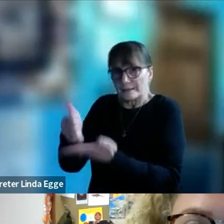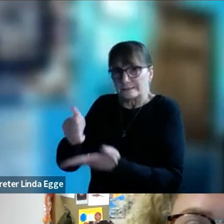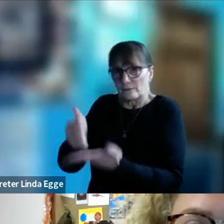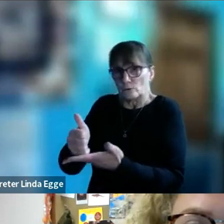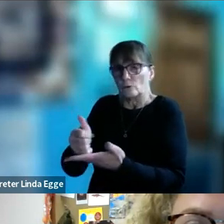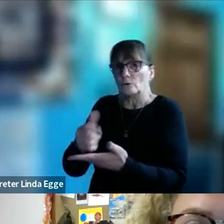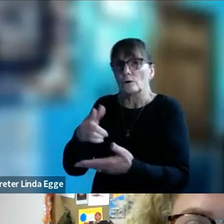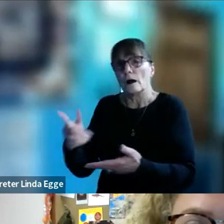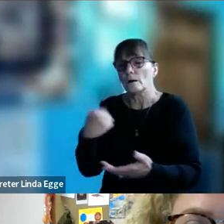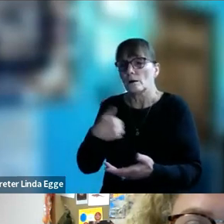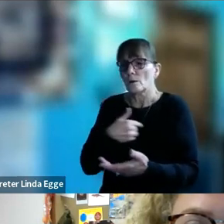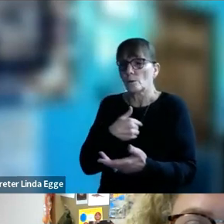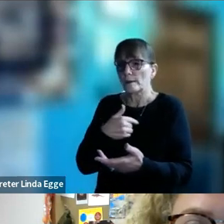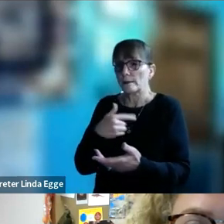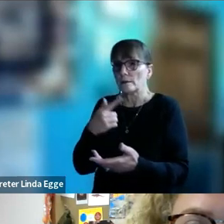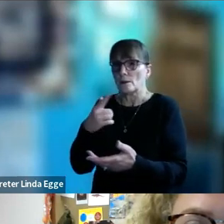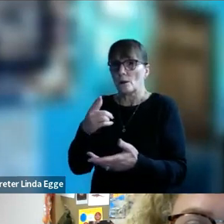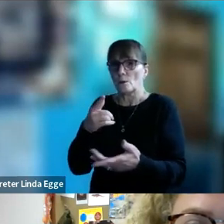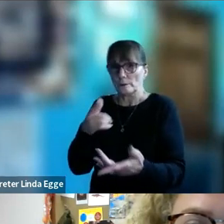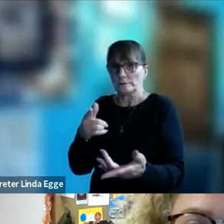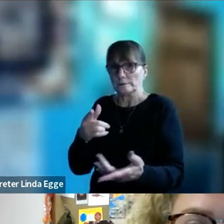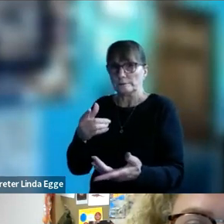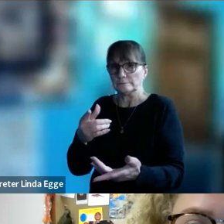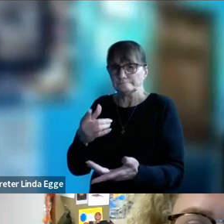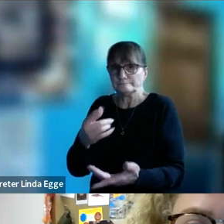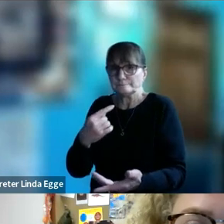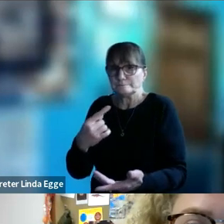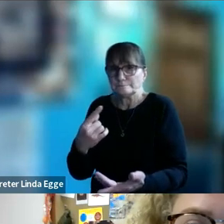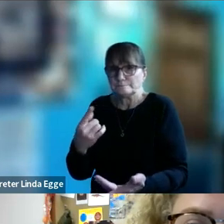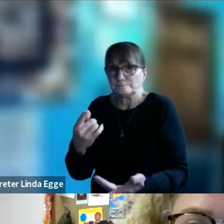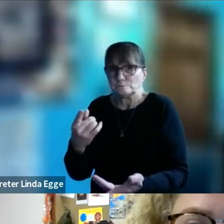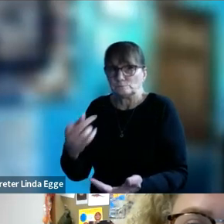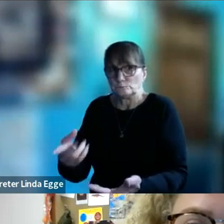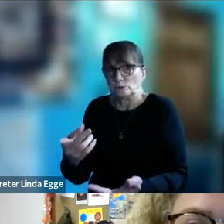We would definitely weigh that for sure, would be super helpful.